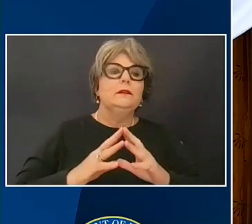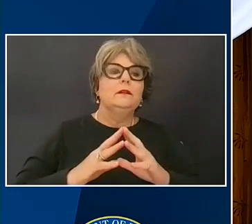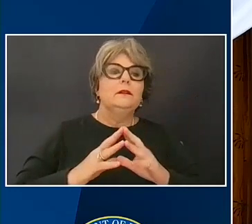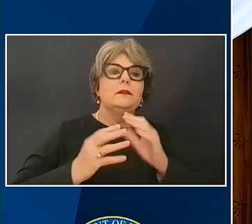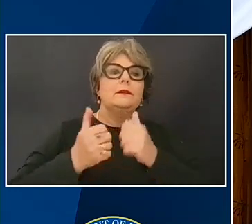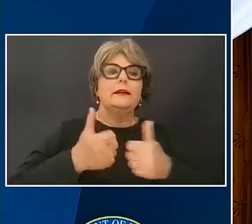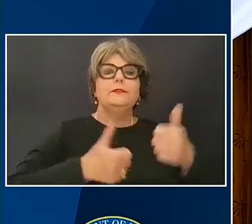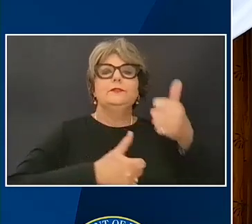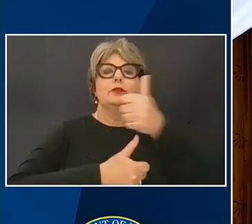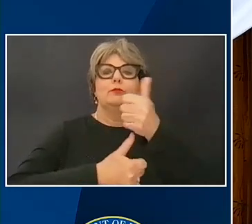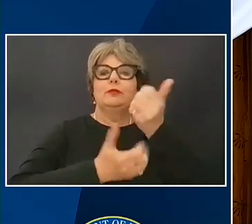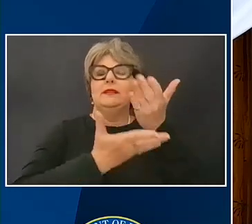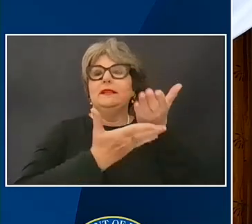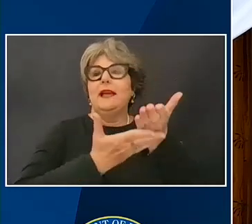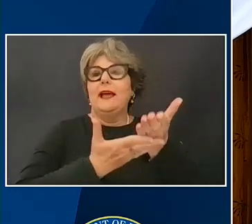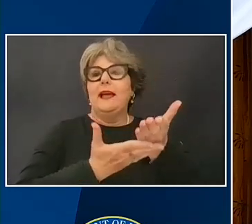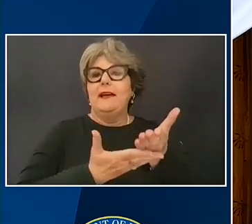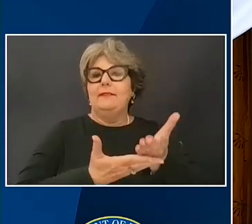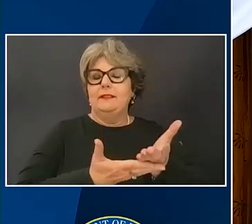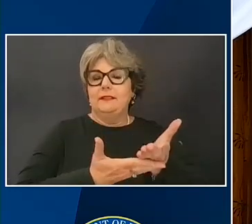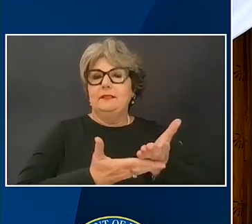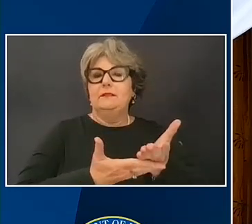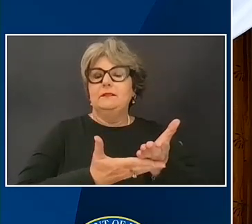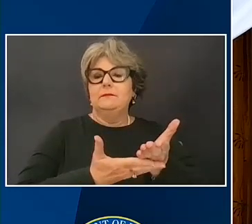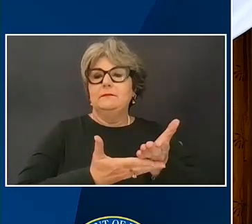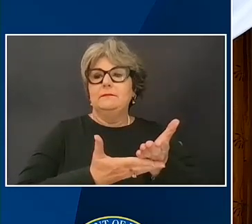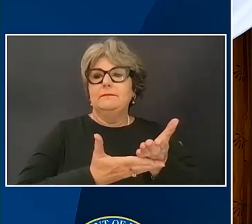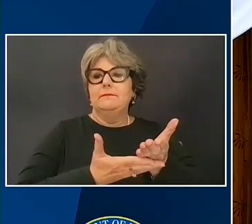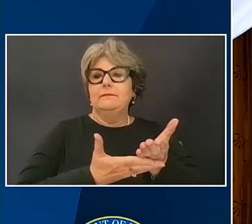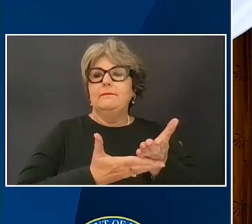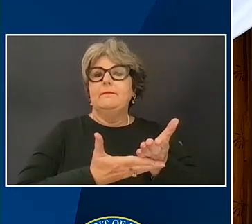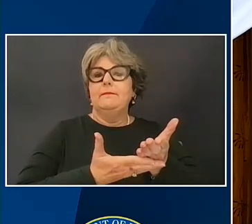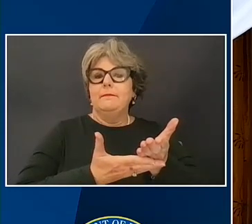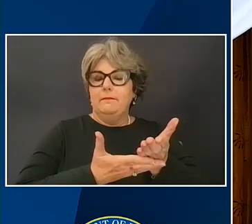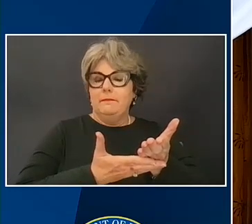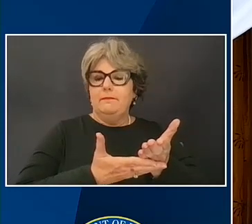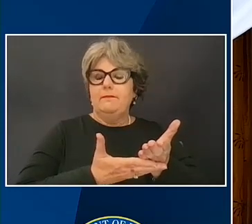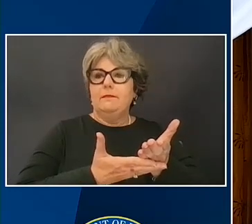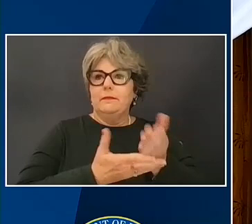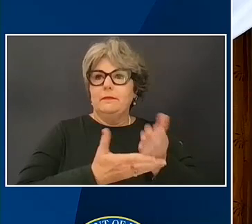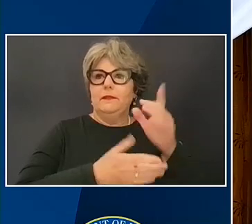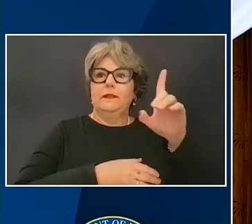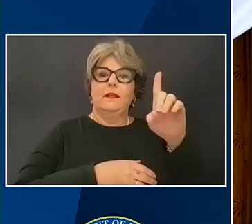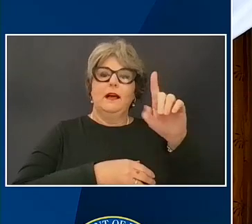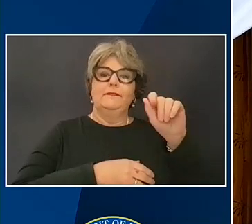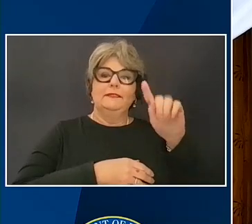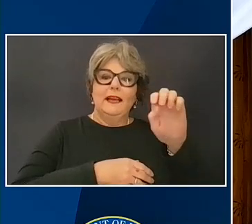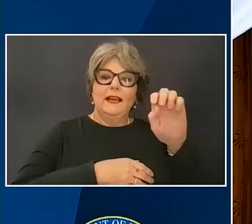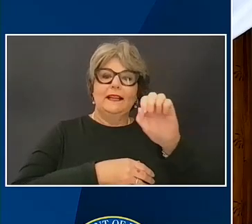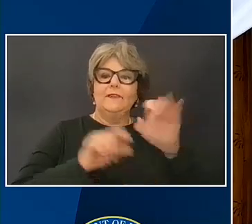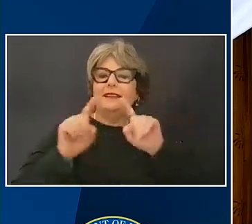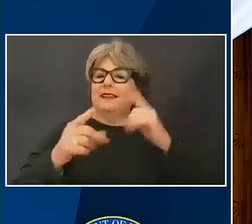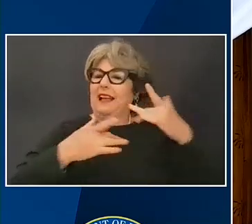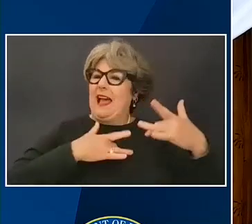evidence of the date of attendance. I'm just worried that institutions may